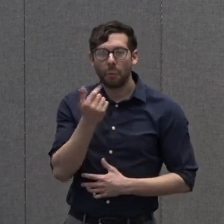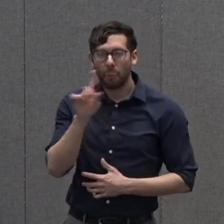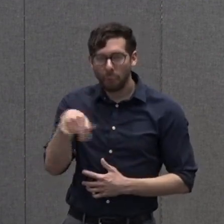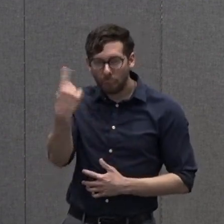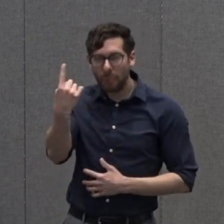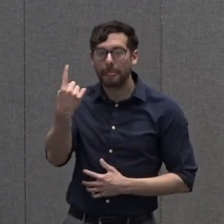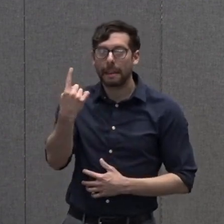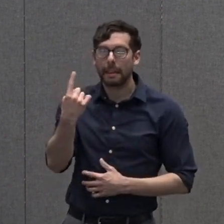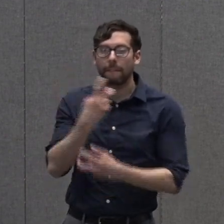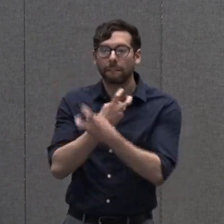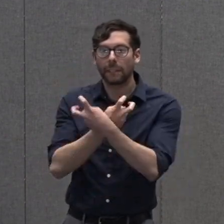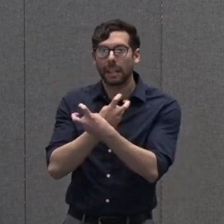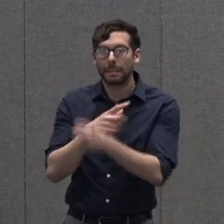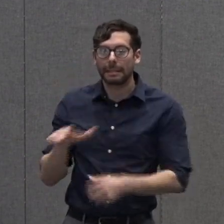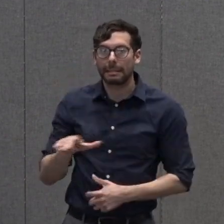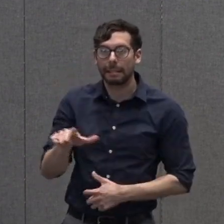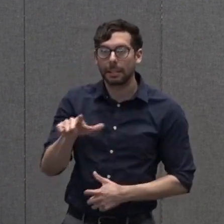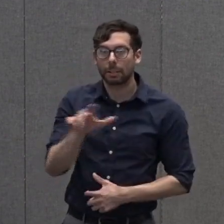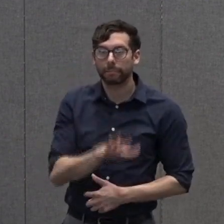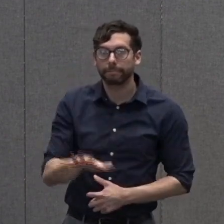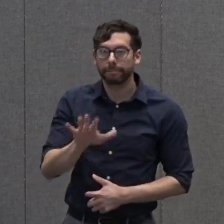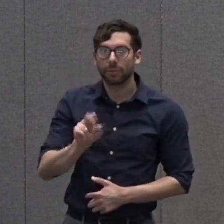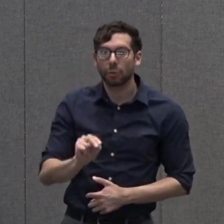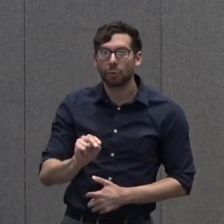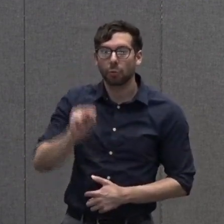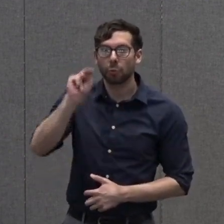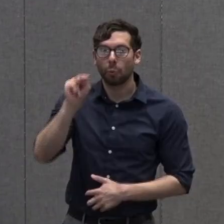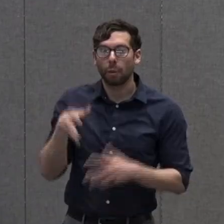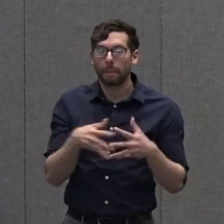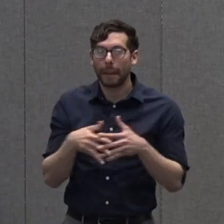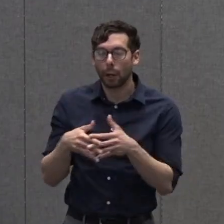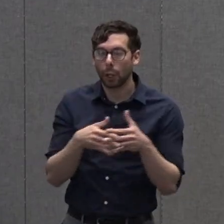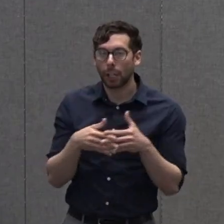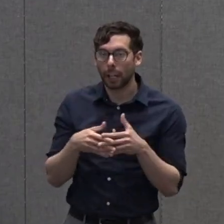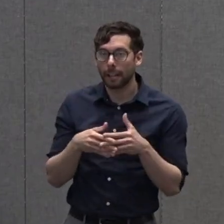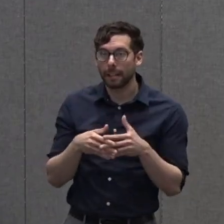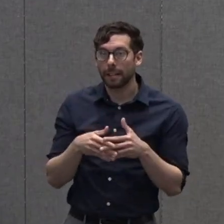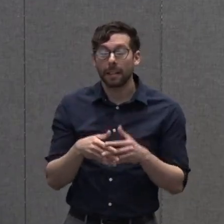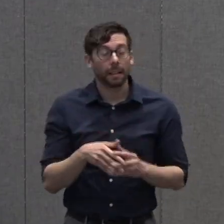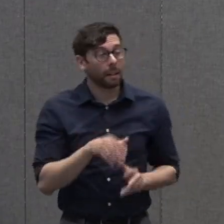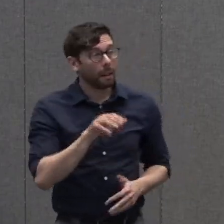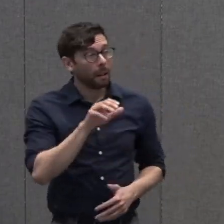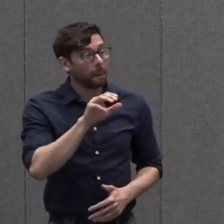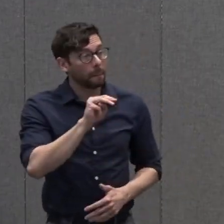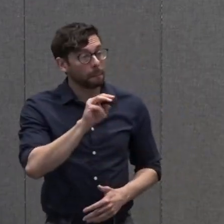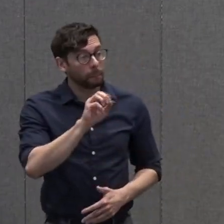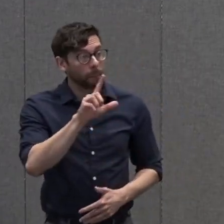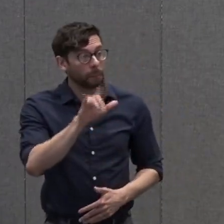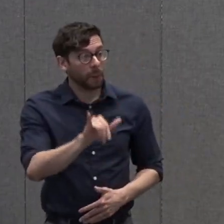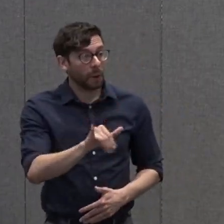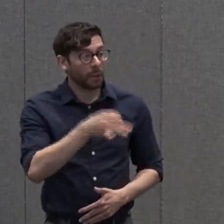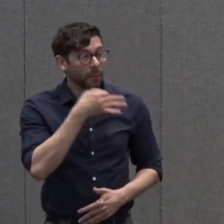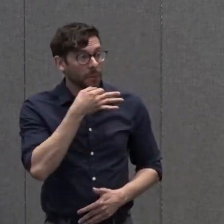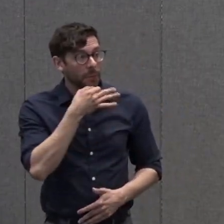And there is Molly. And Molly is going to be 32 years old. Yes, she is.